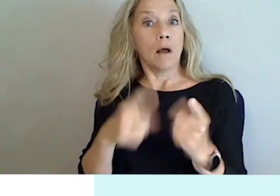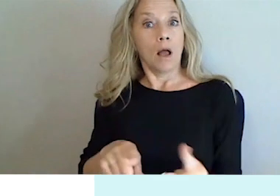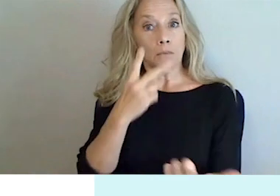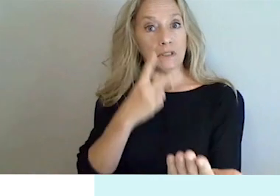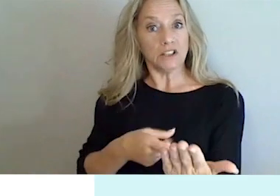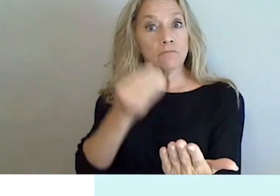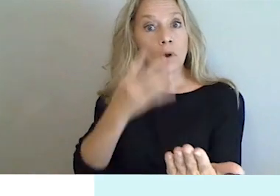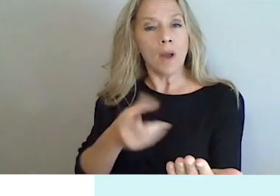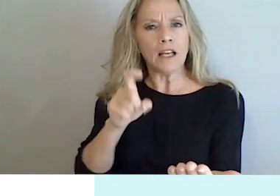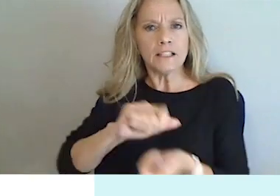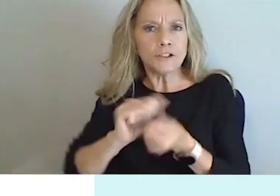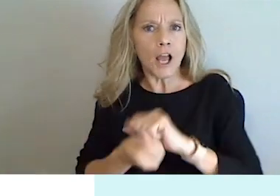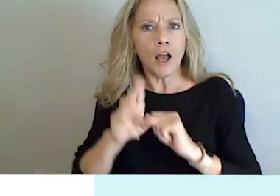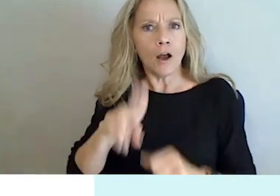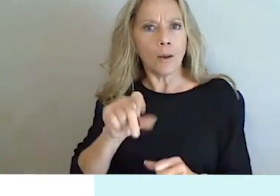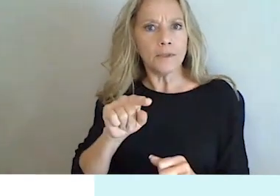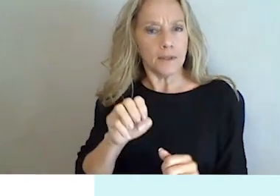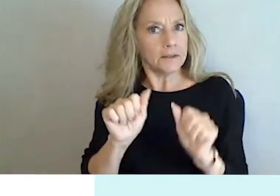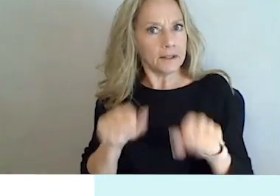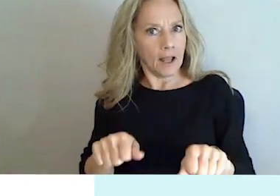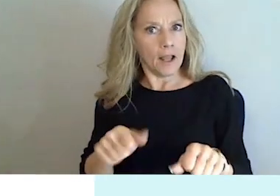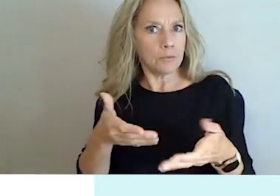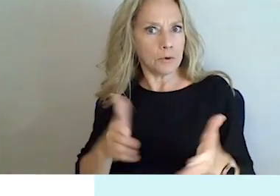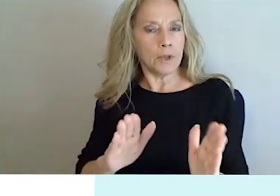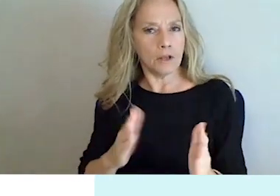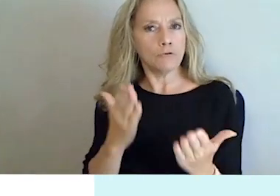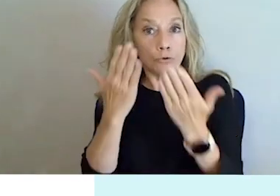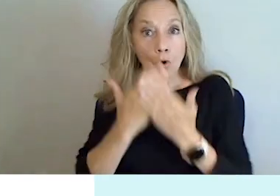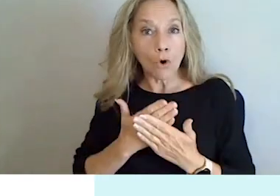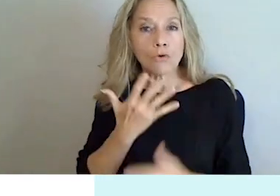you can do that in this packet. Use a dark ink pen to put a check in the